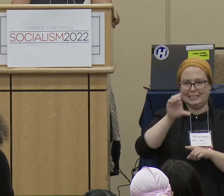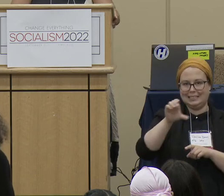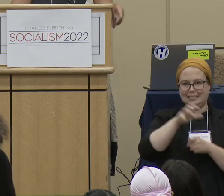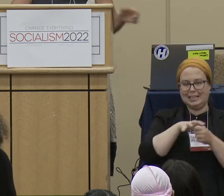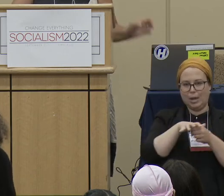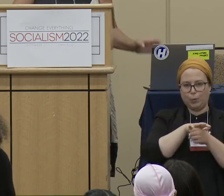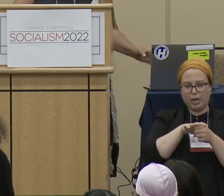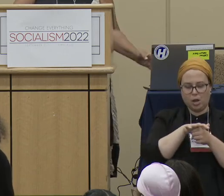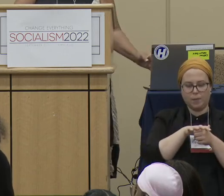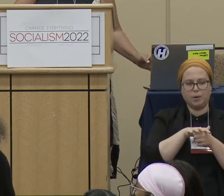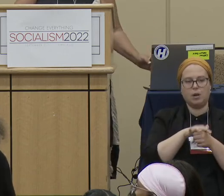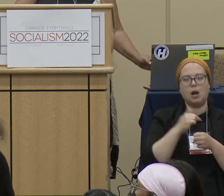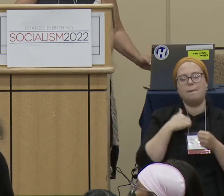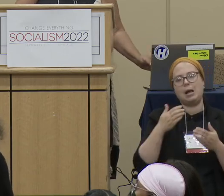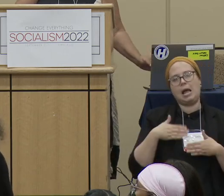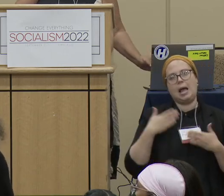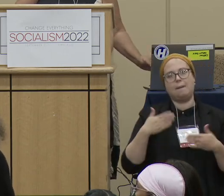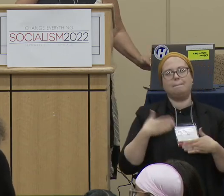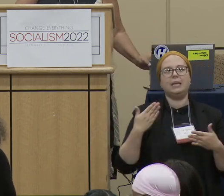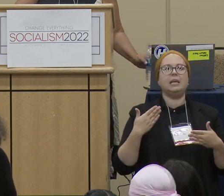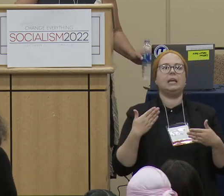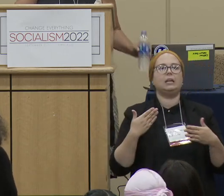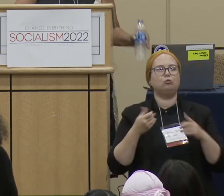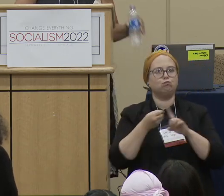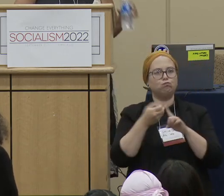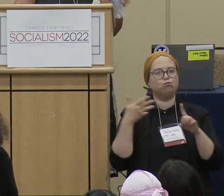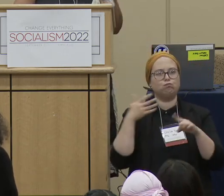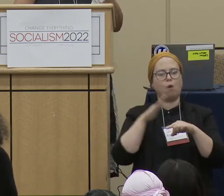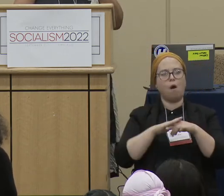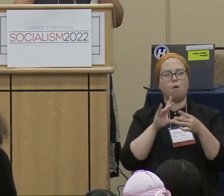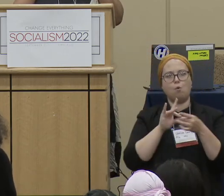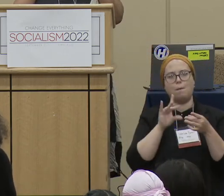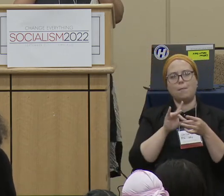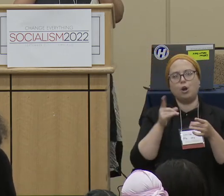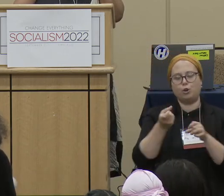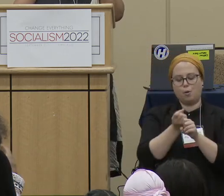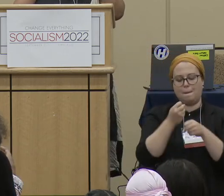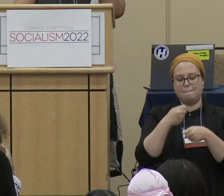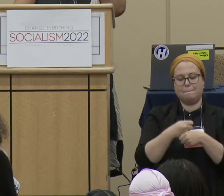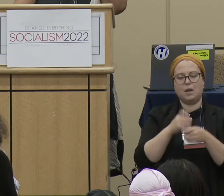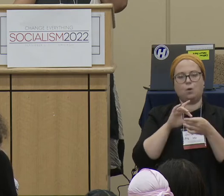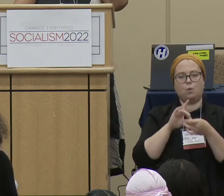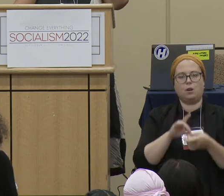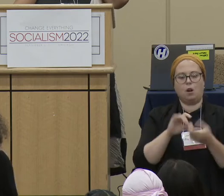name is Angeline, I'm from the D.C. area. I'm happy to build